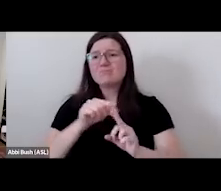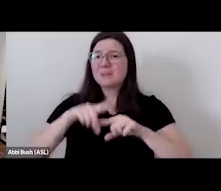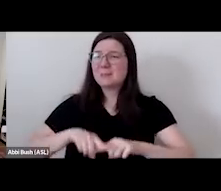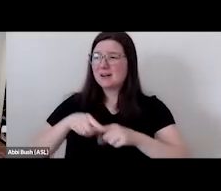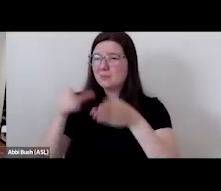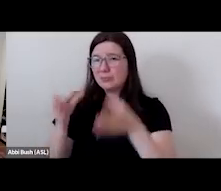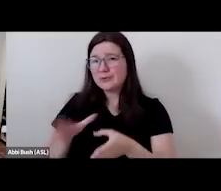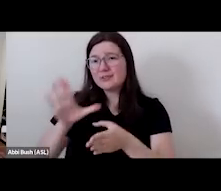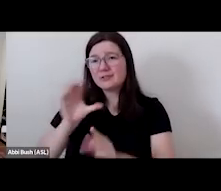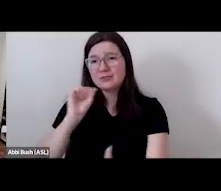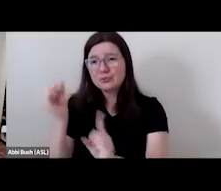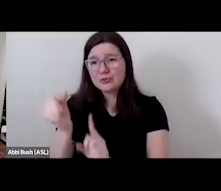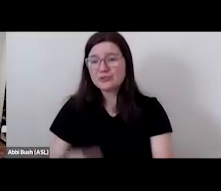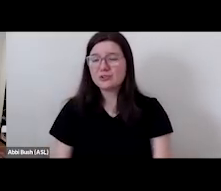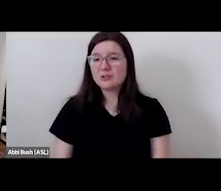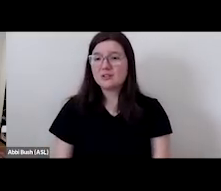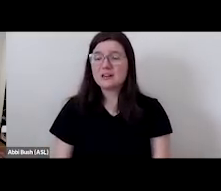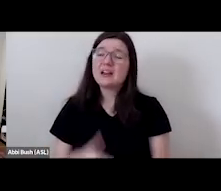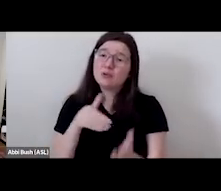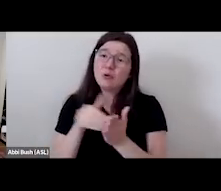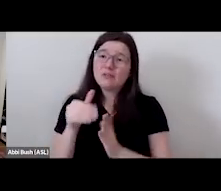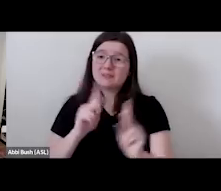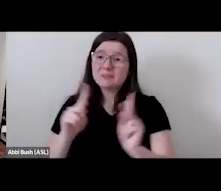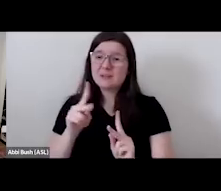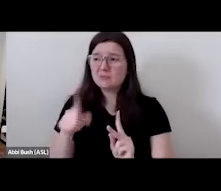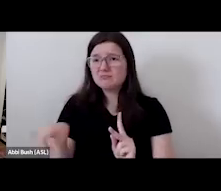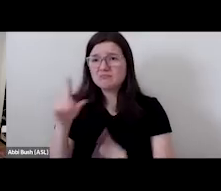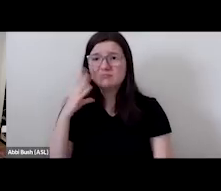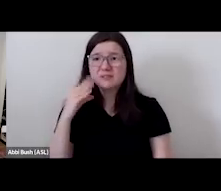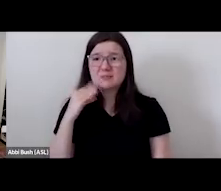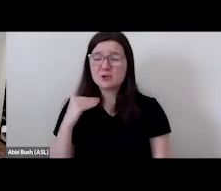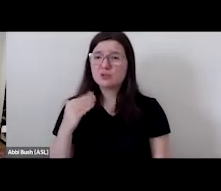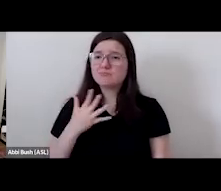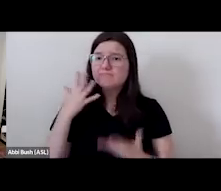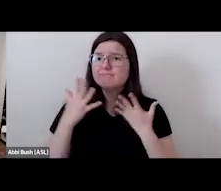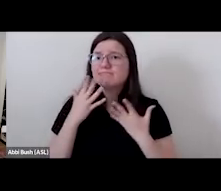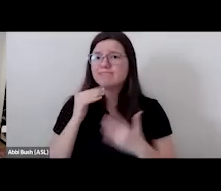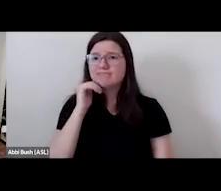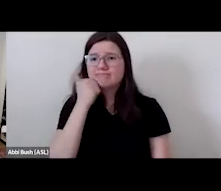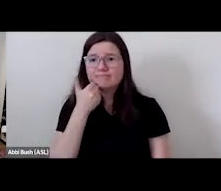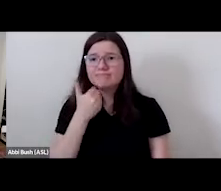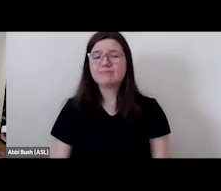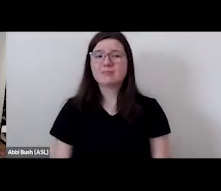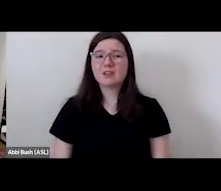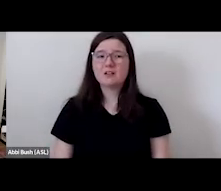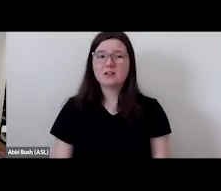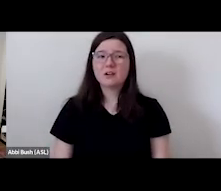but like very, can carry a lot of embarrassment or shame. And so I like to recommend at the very least maintaining curiosity.